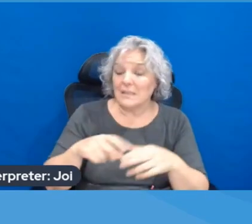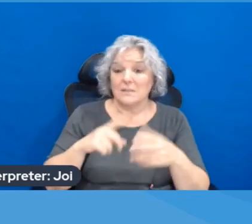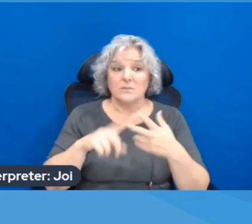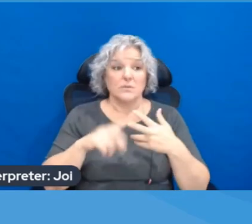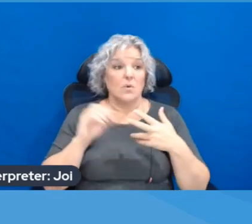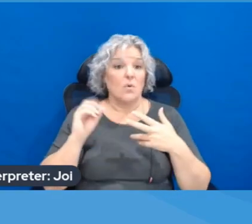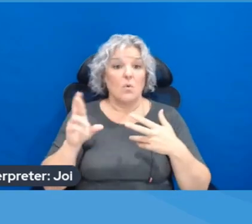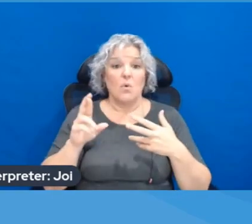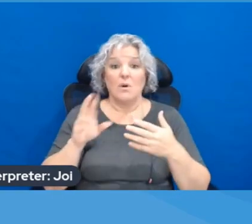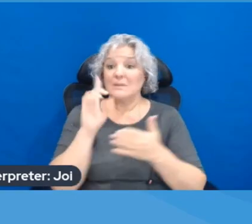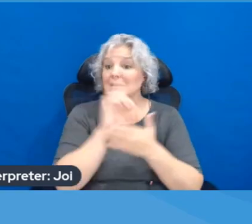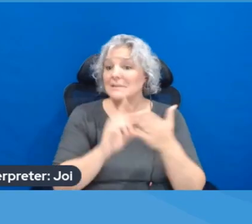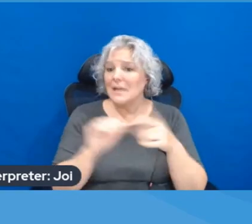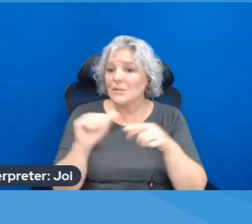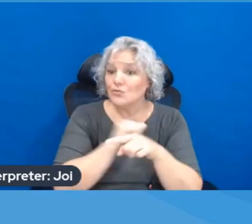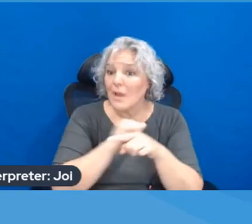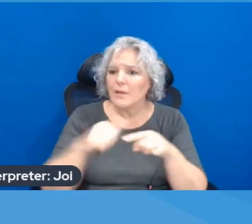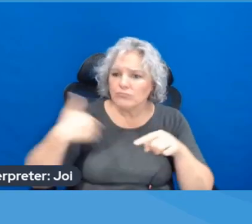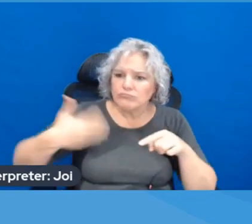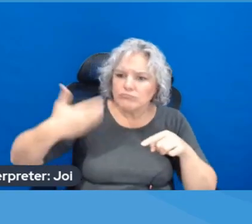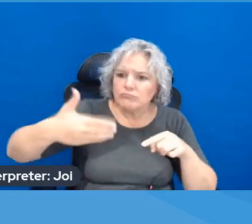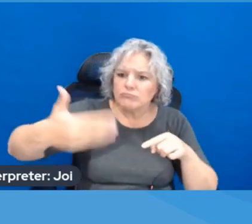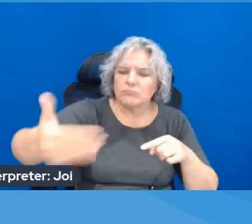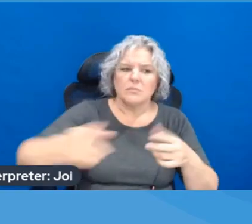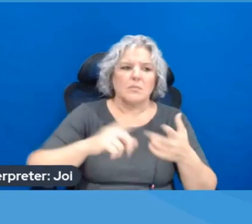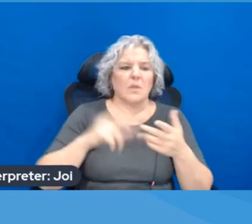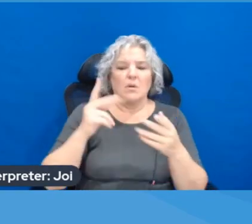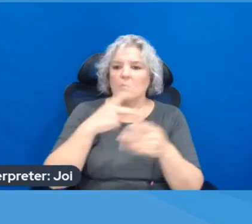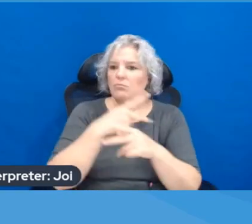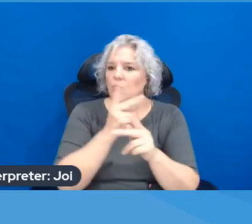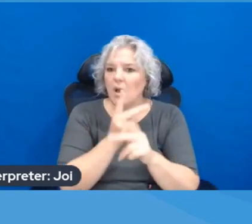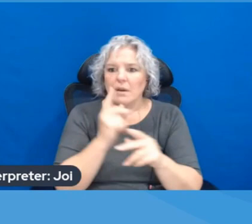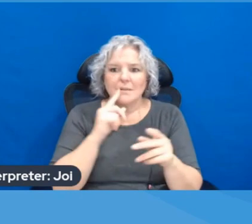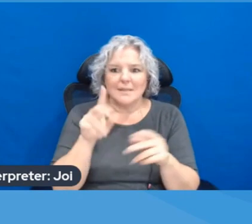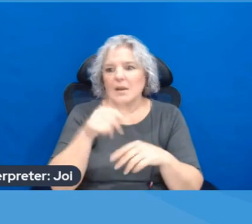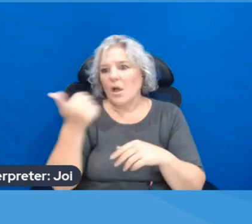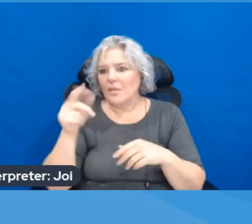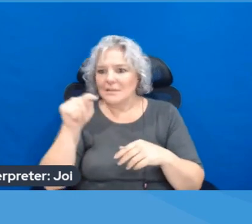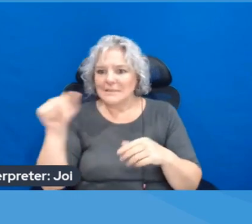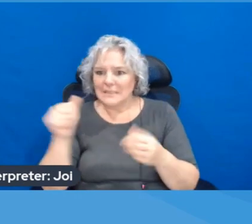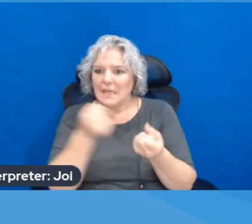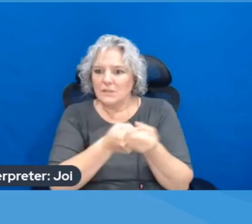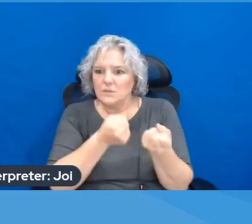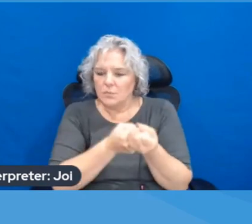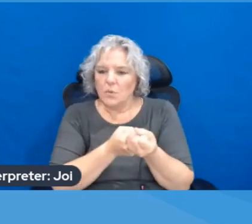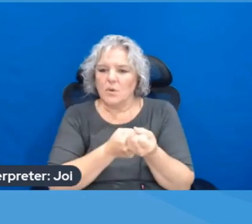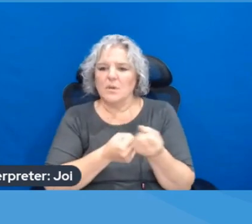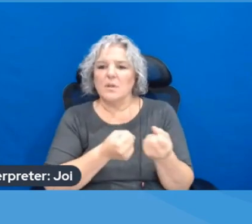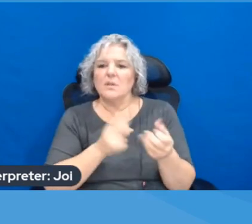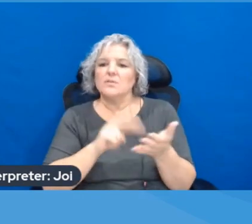designing training and products that other TA supports so that they're ongoing and responsive